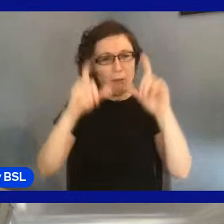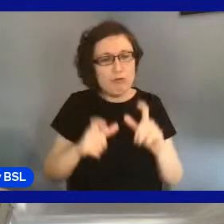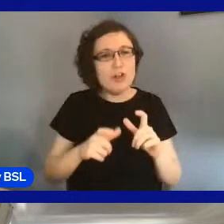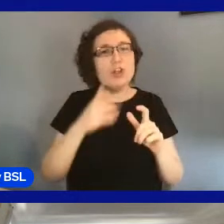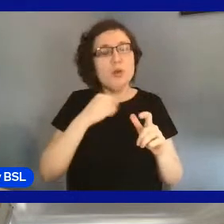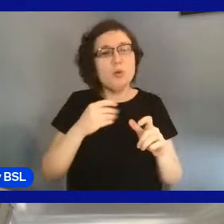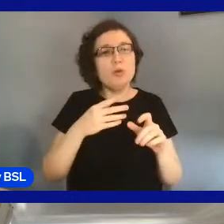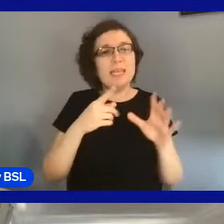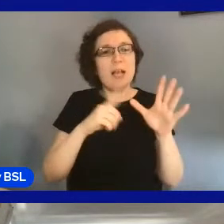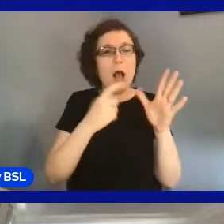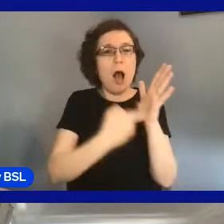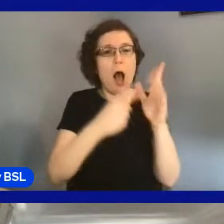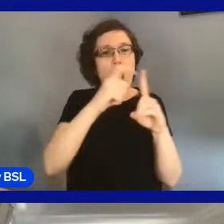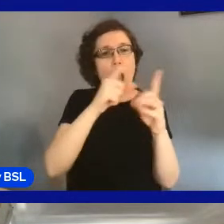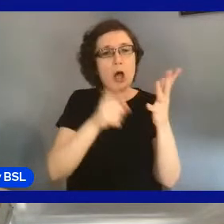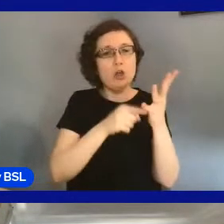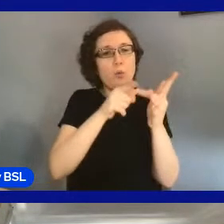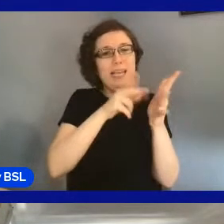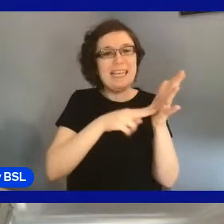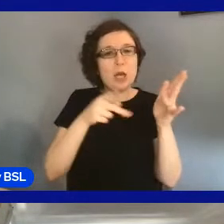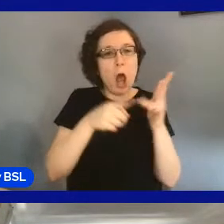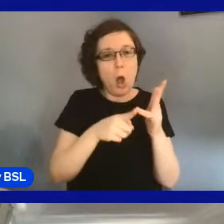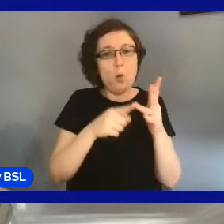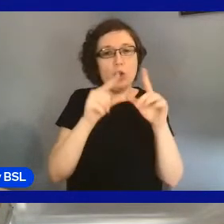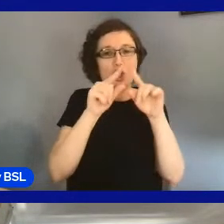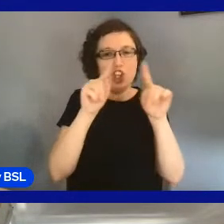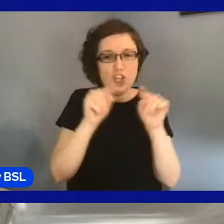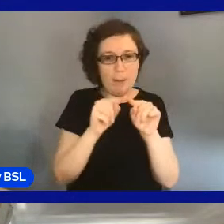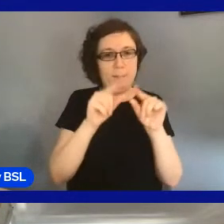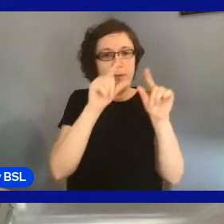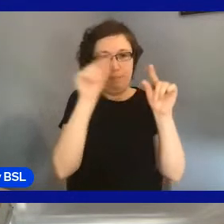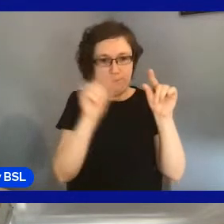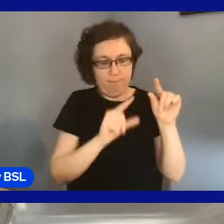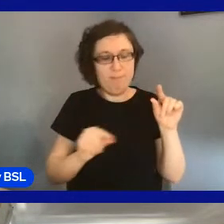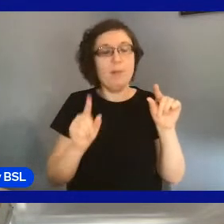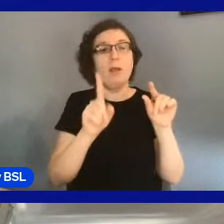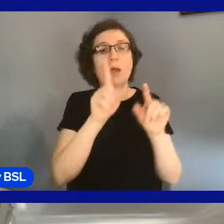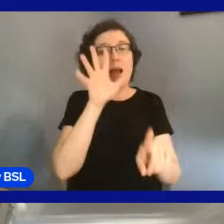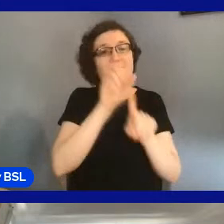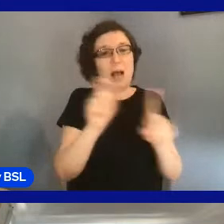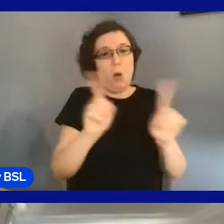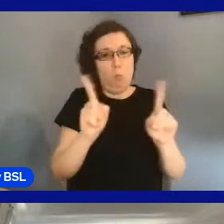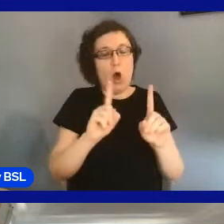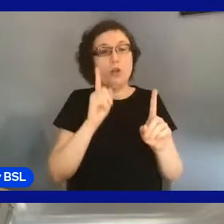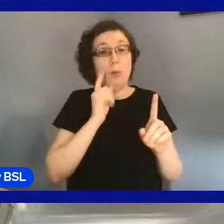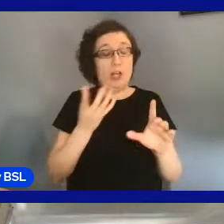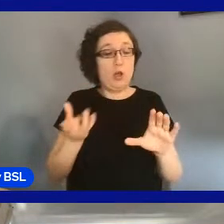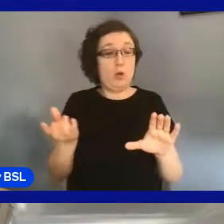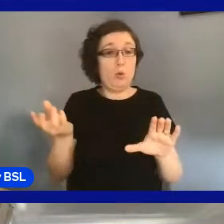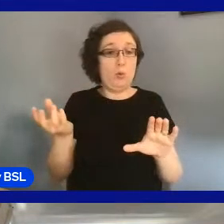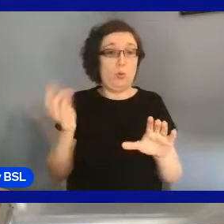cameras, simple Arduino chips, and really but we were interested in was when you attach these little Velcro boxes onto a